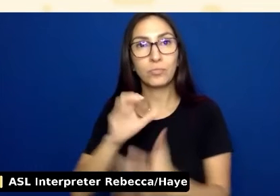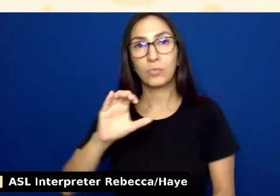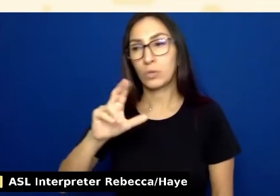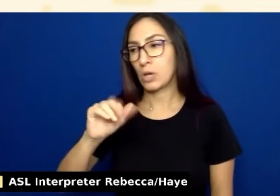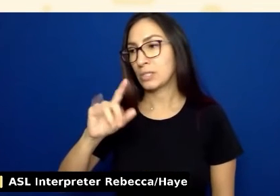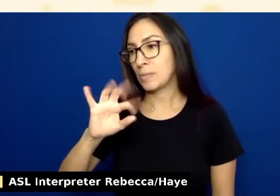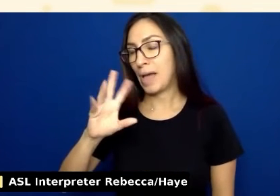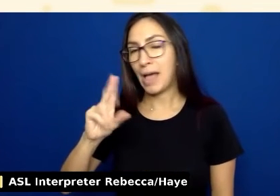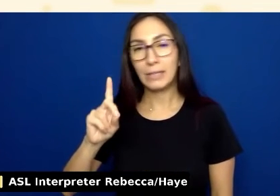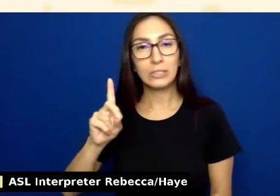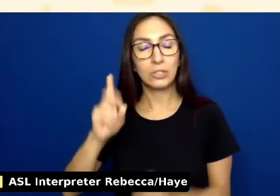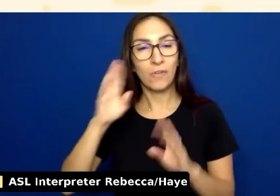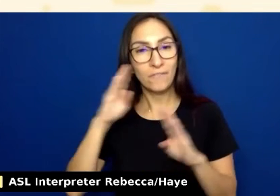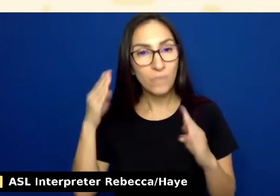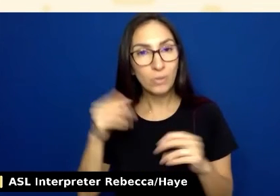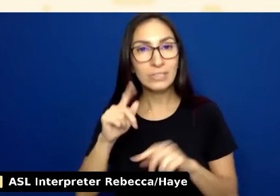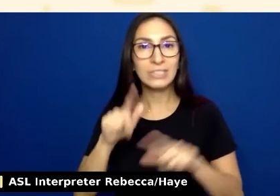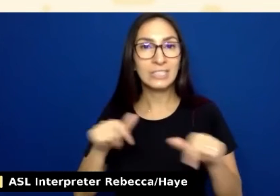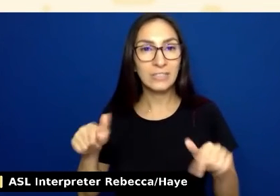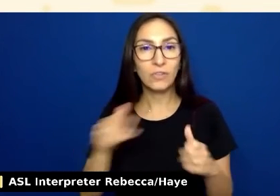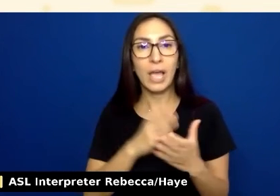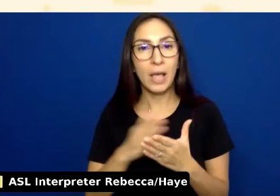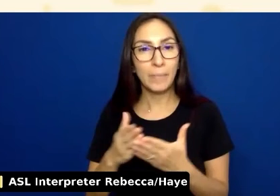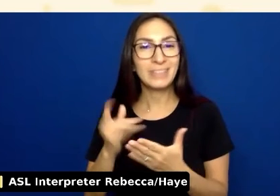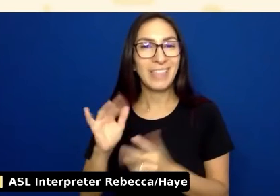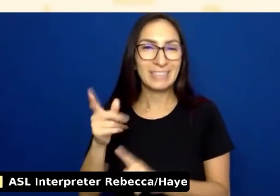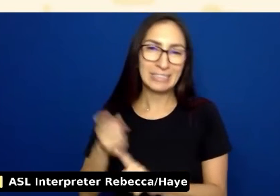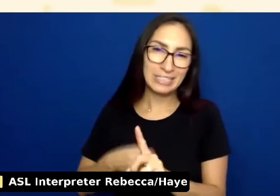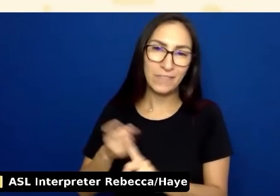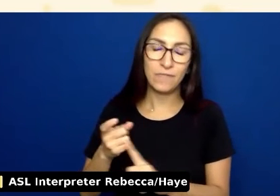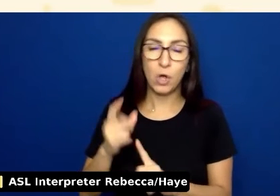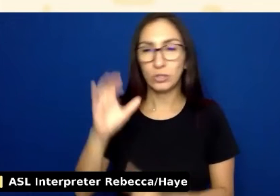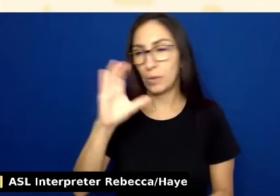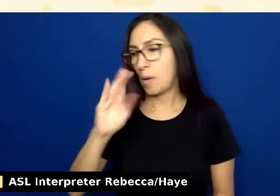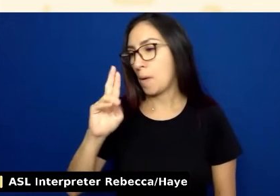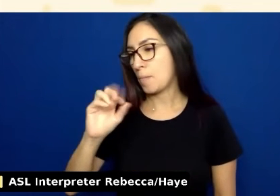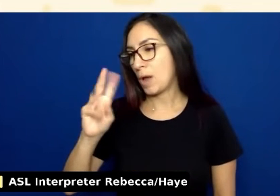on your web pages, and it's a default browser focus that is visible,